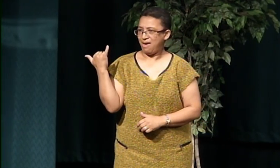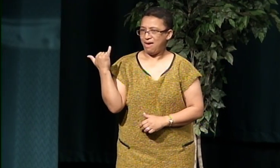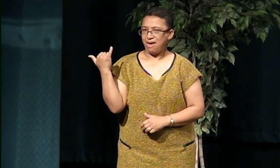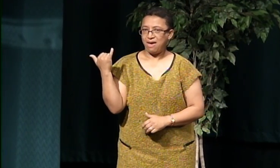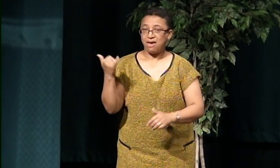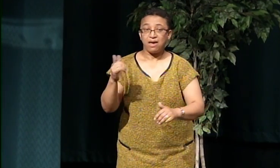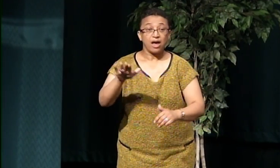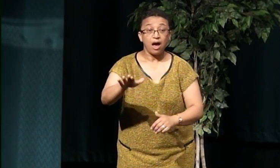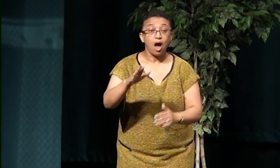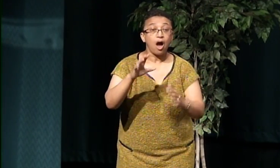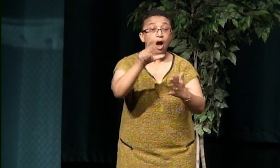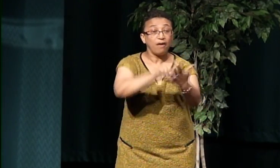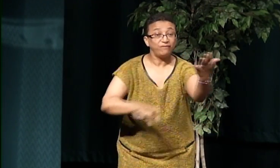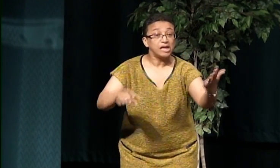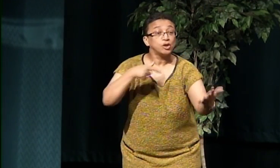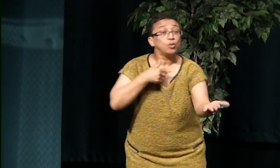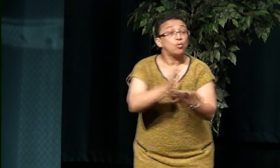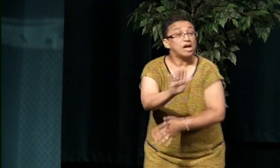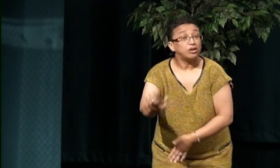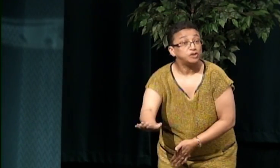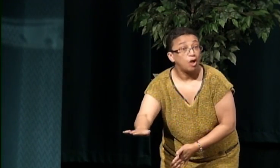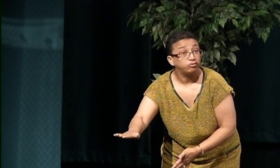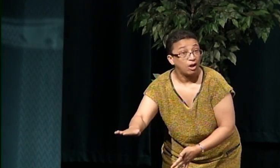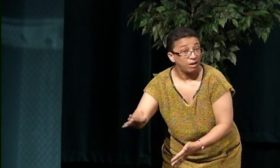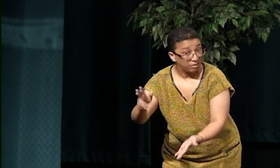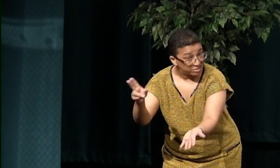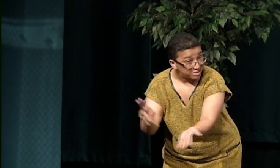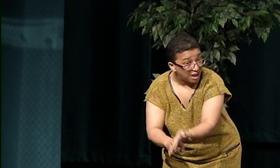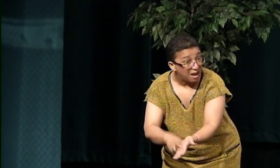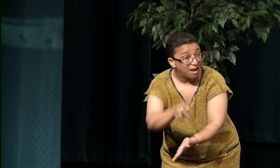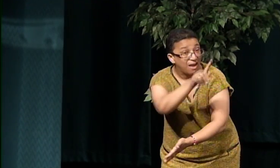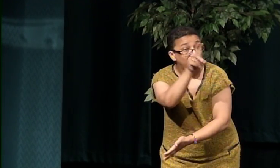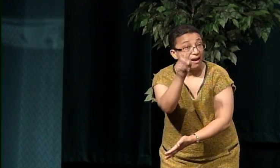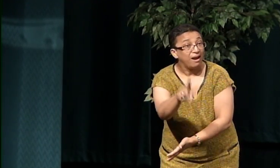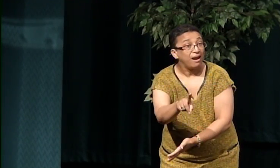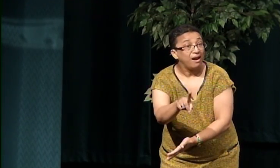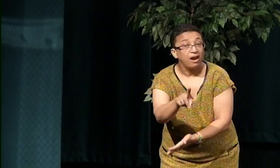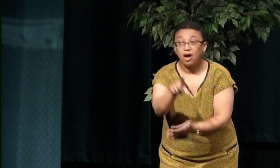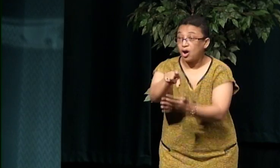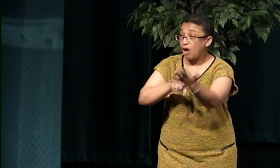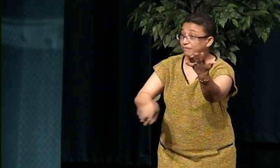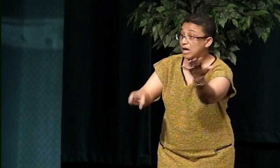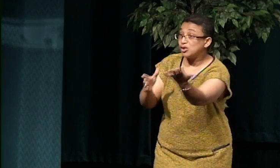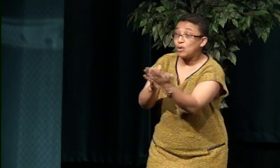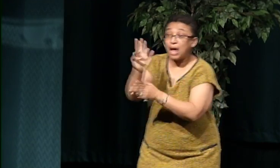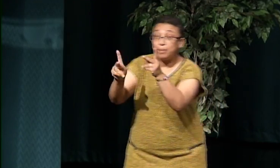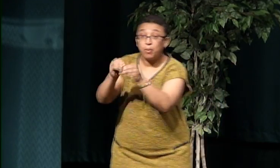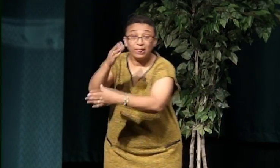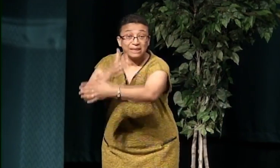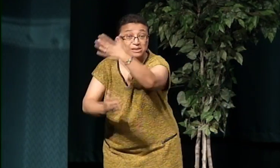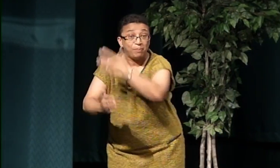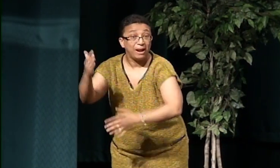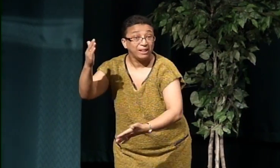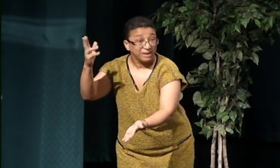If not, we need to say why. Conventions about rights of children.